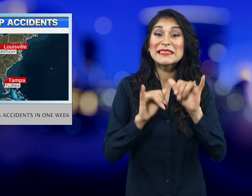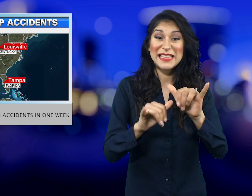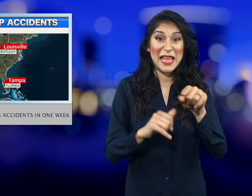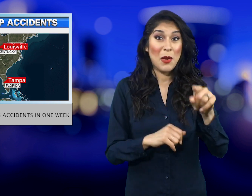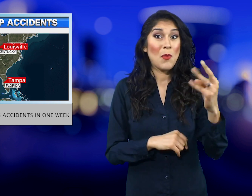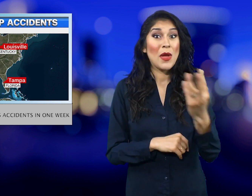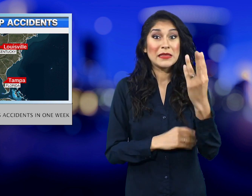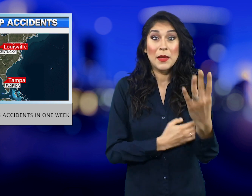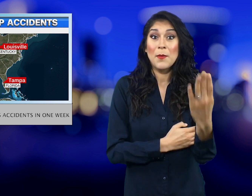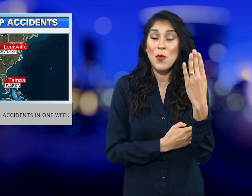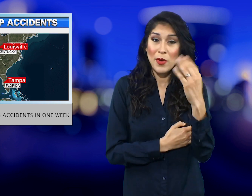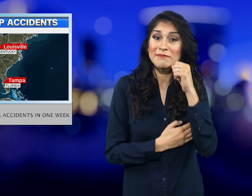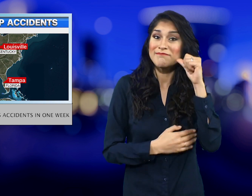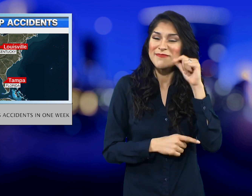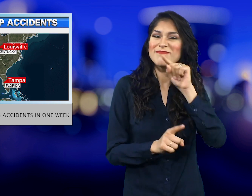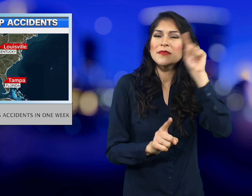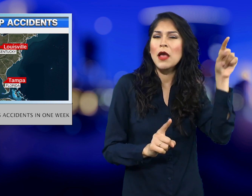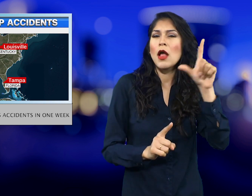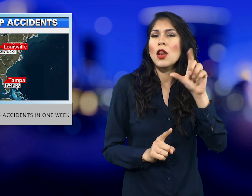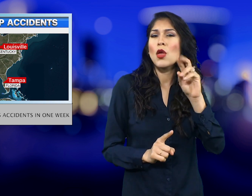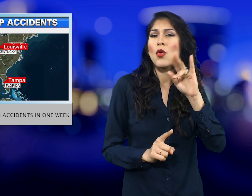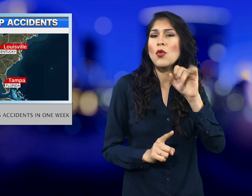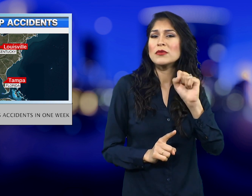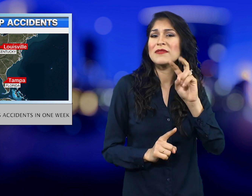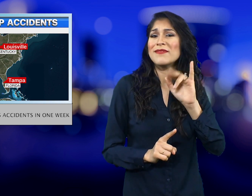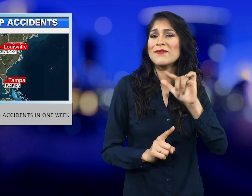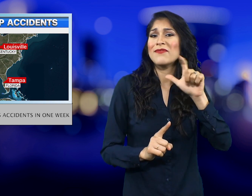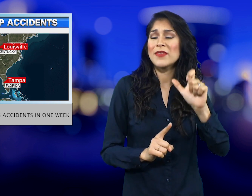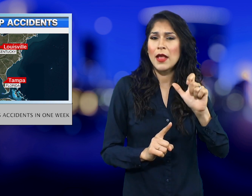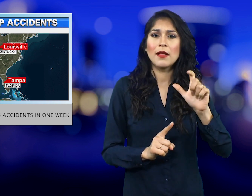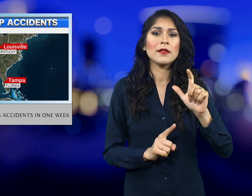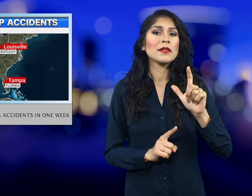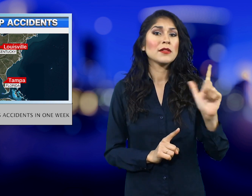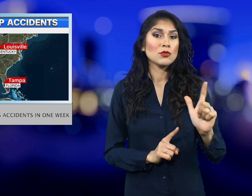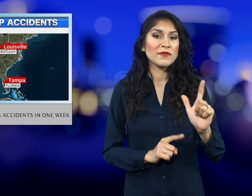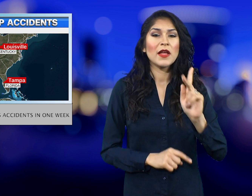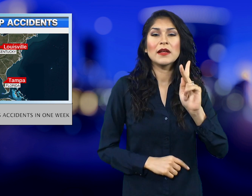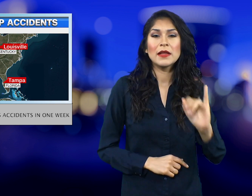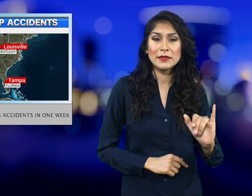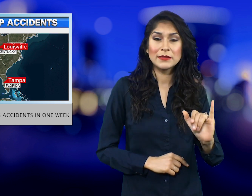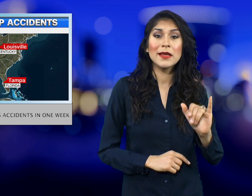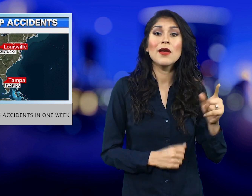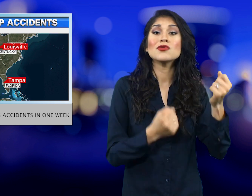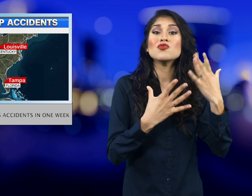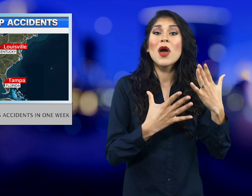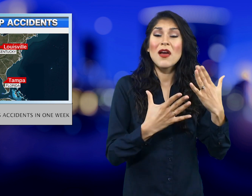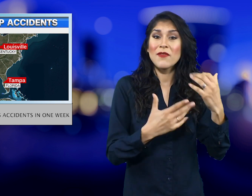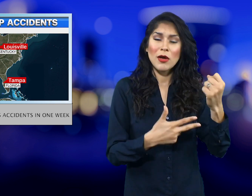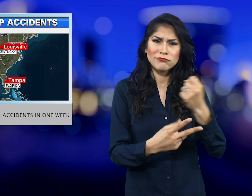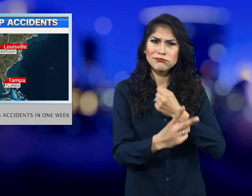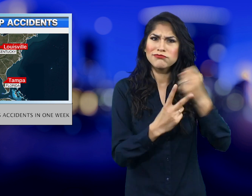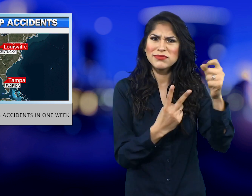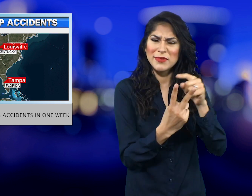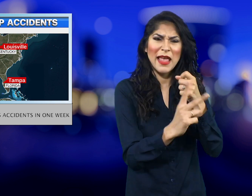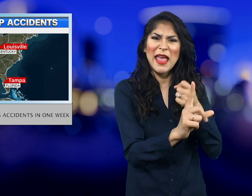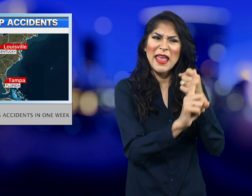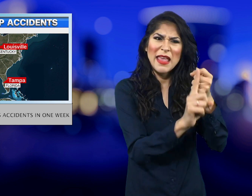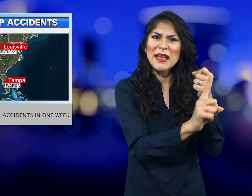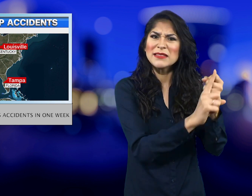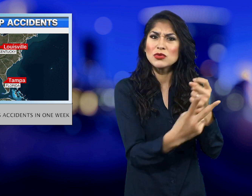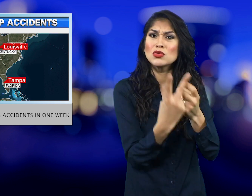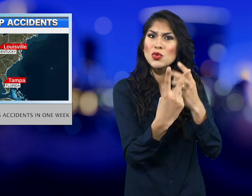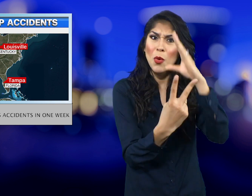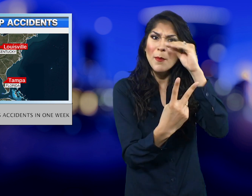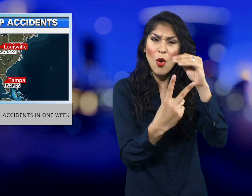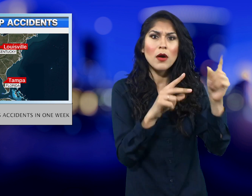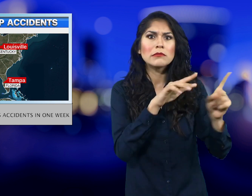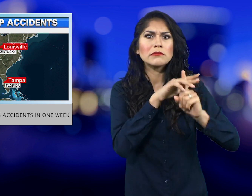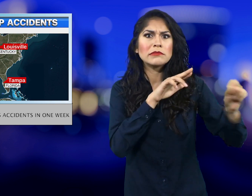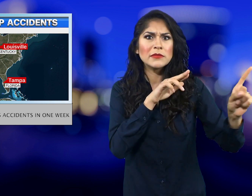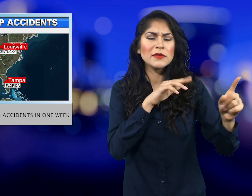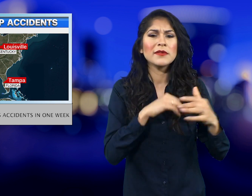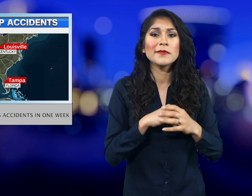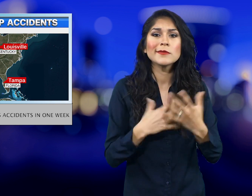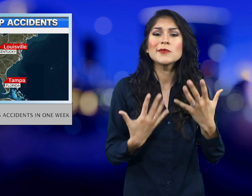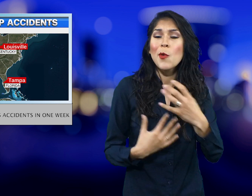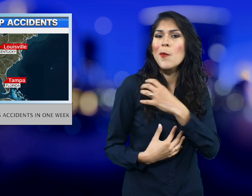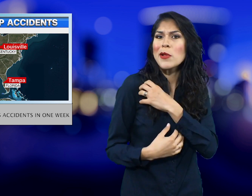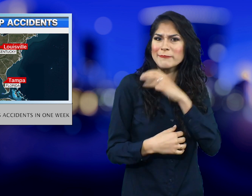In Kentucky, police are looking for the driver of a car that struck two boys Wednesday morning.